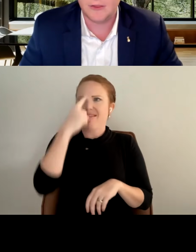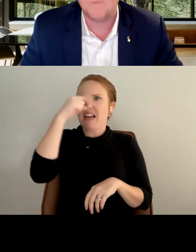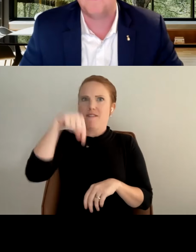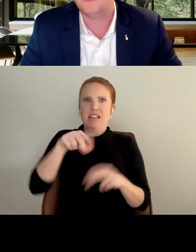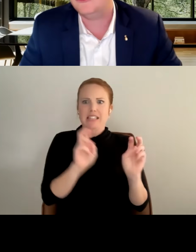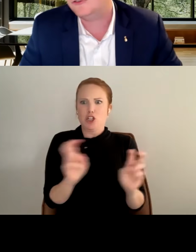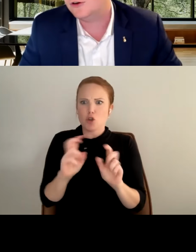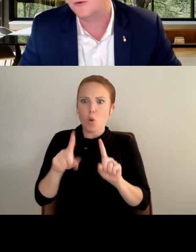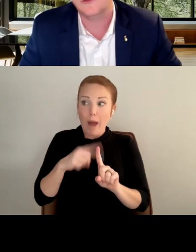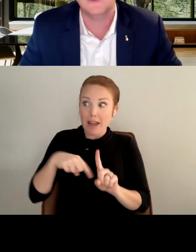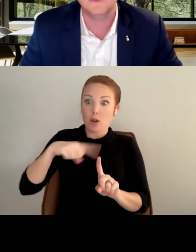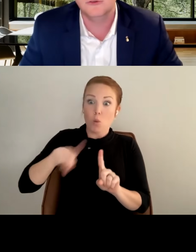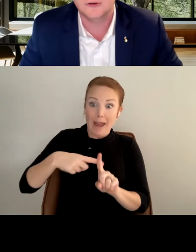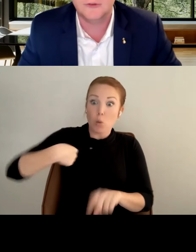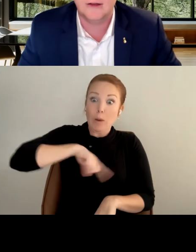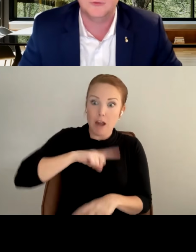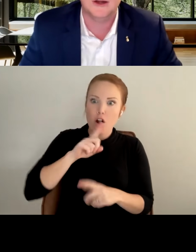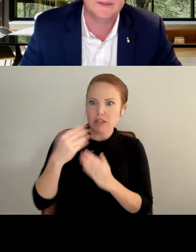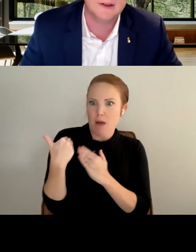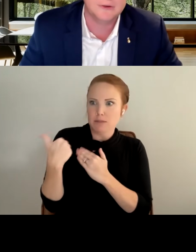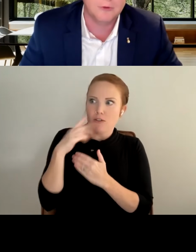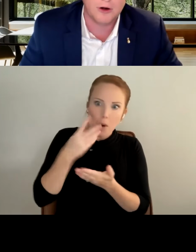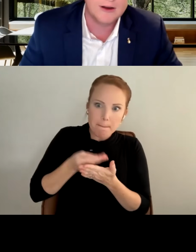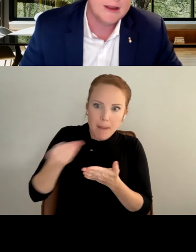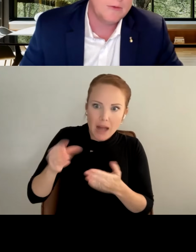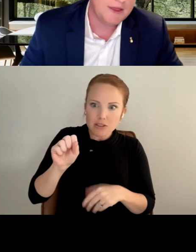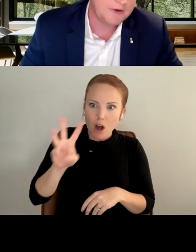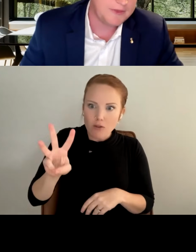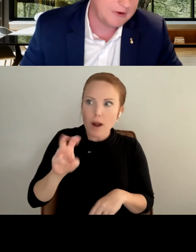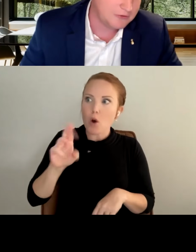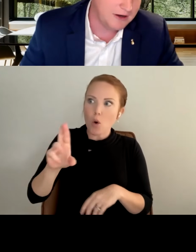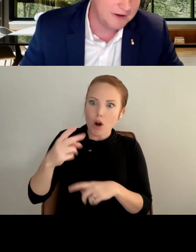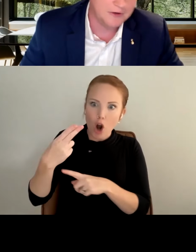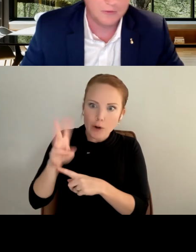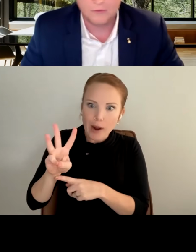are the purchaser or the user of software that doesn't work, with or without a screen reader,